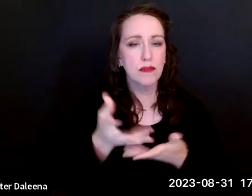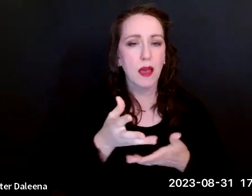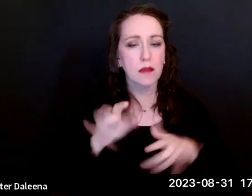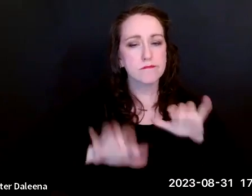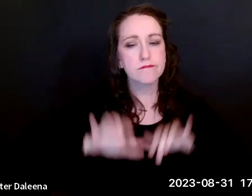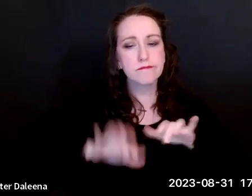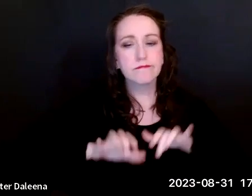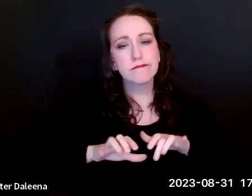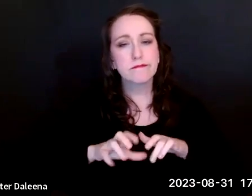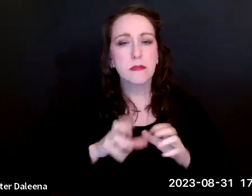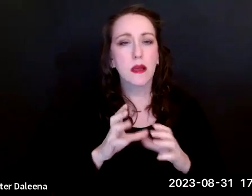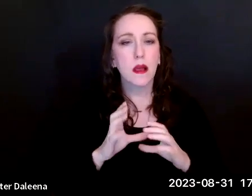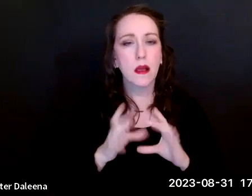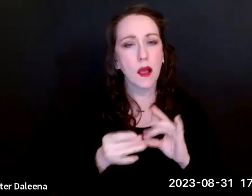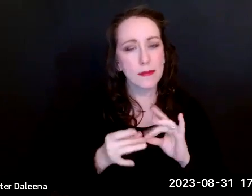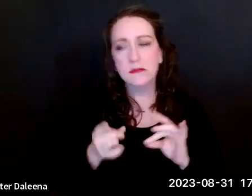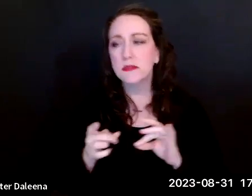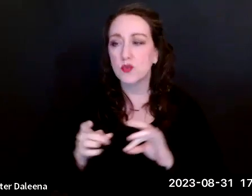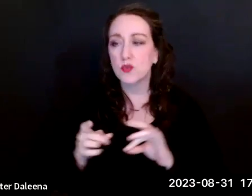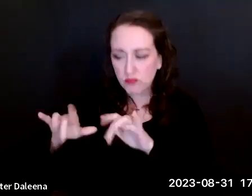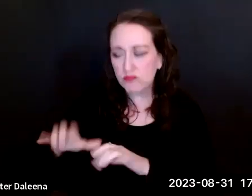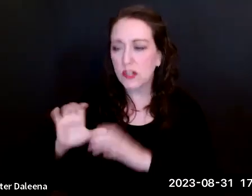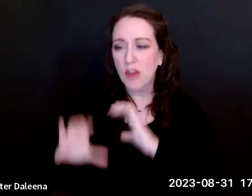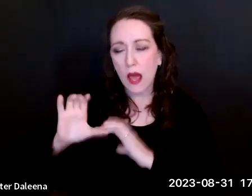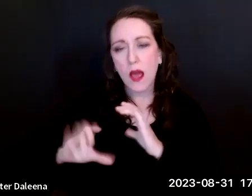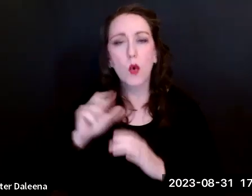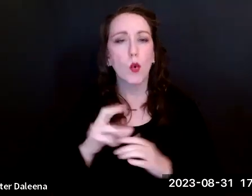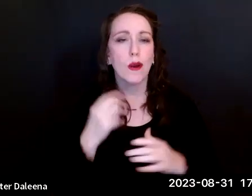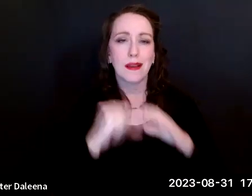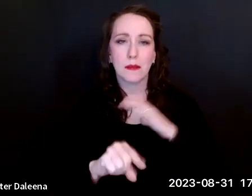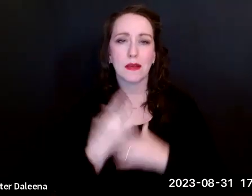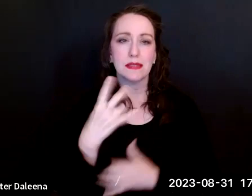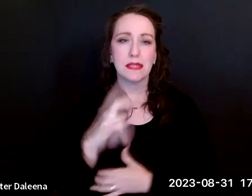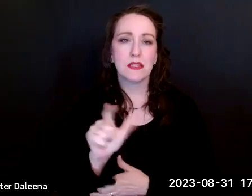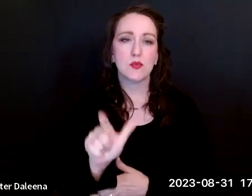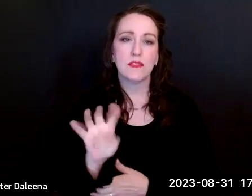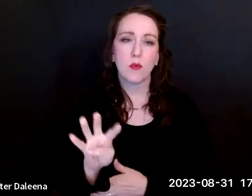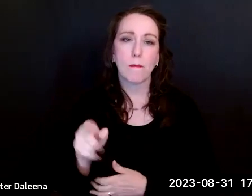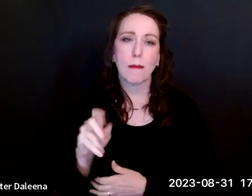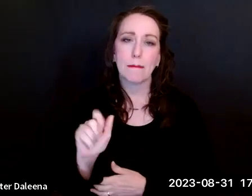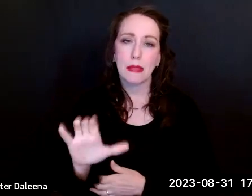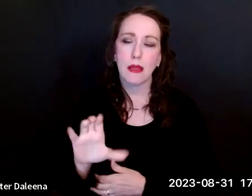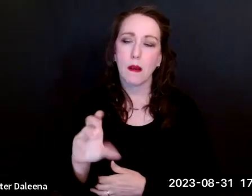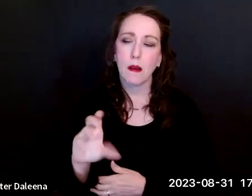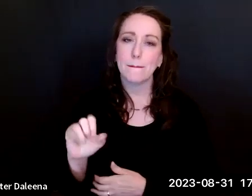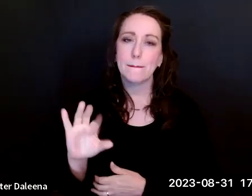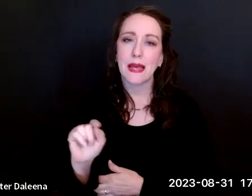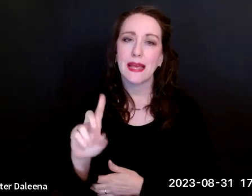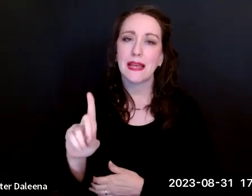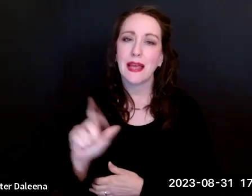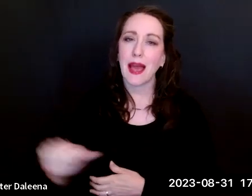you can enter them into the chat or you can email us at 1724 public comment at doh.wa.gov